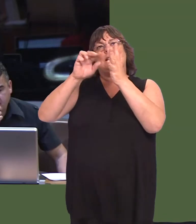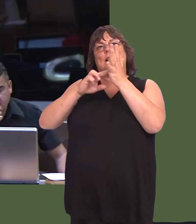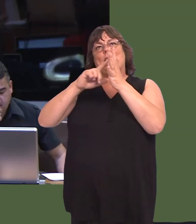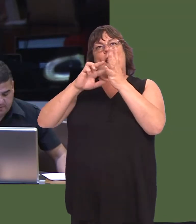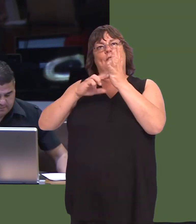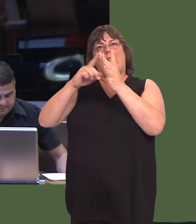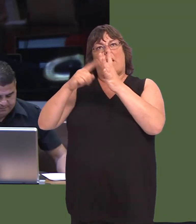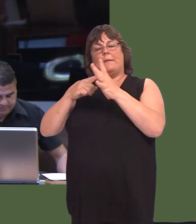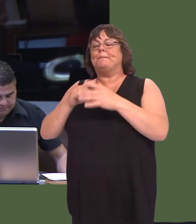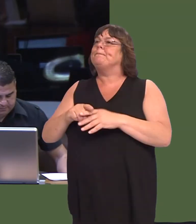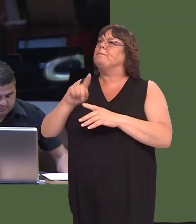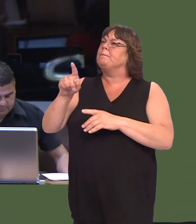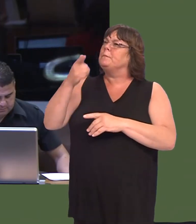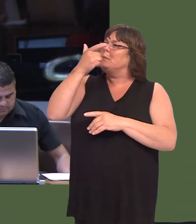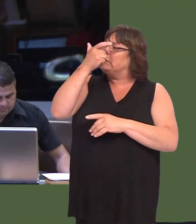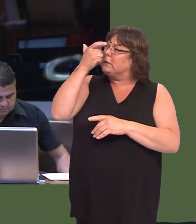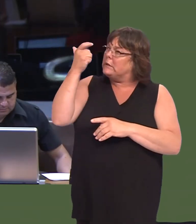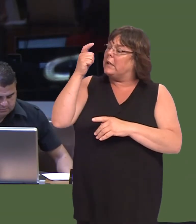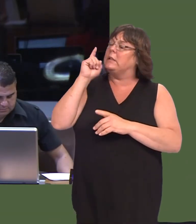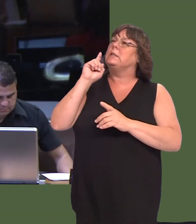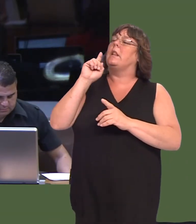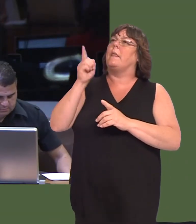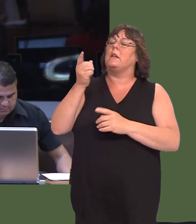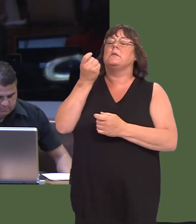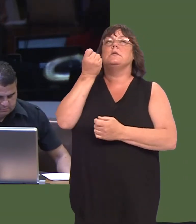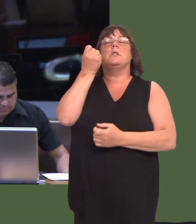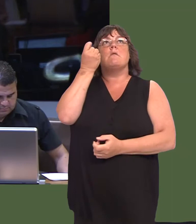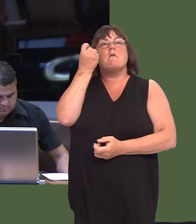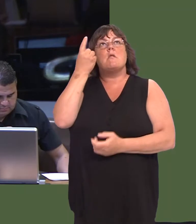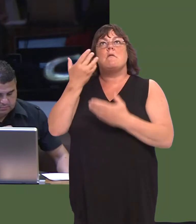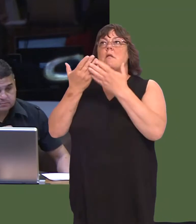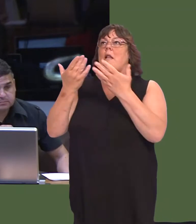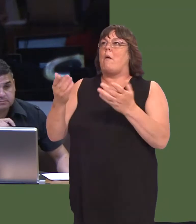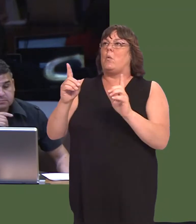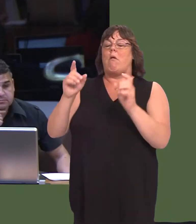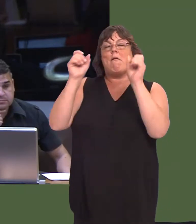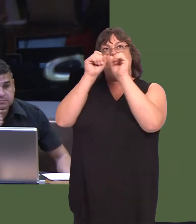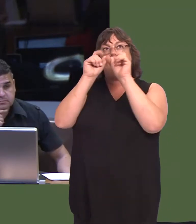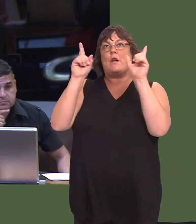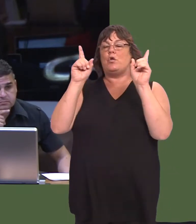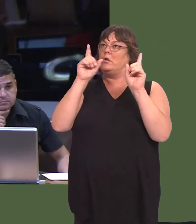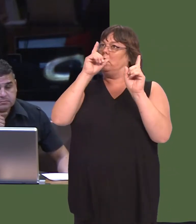I understand that the suggestion being made now is that innovation should be given as